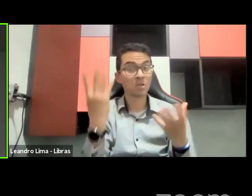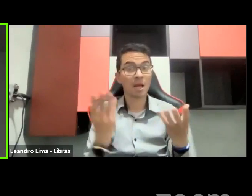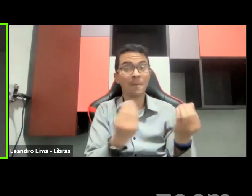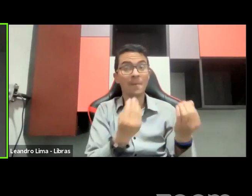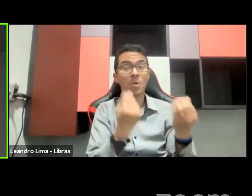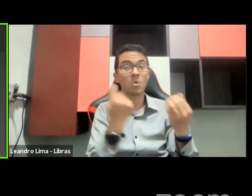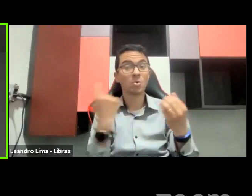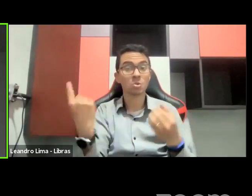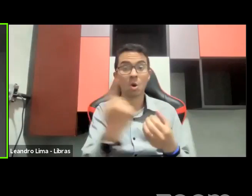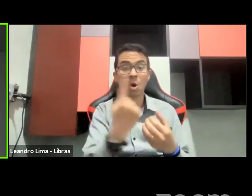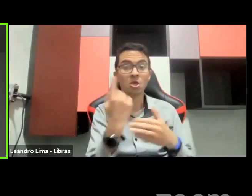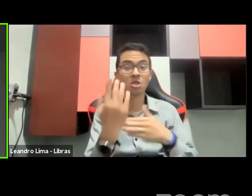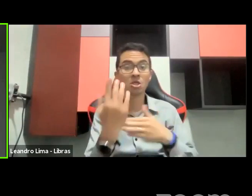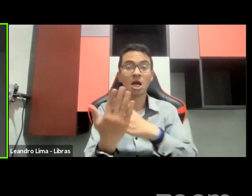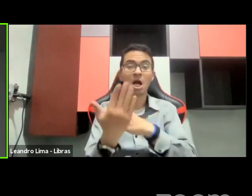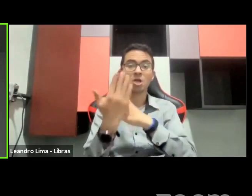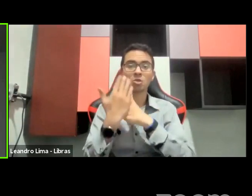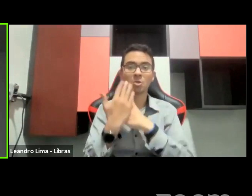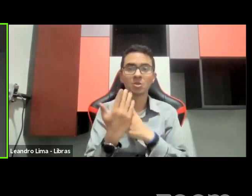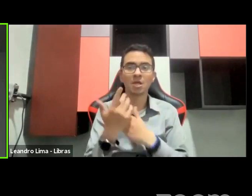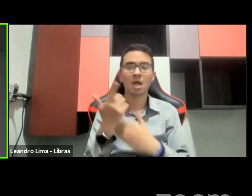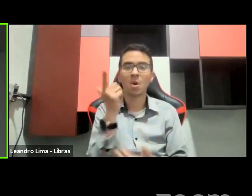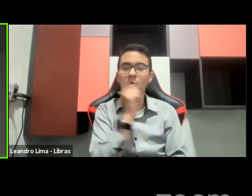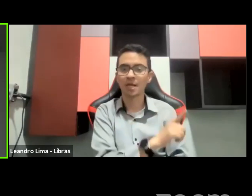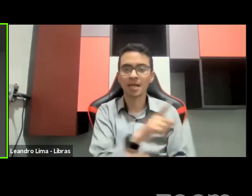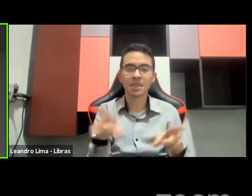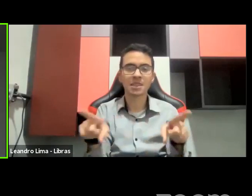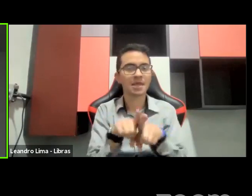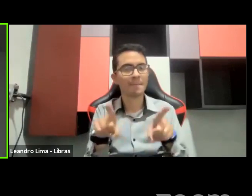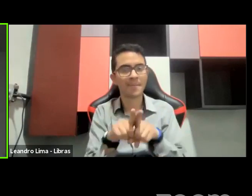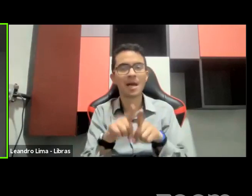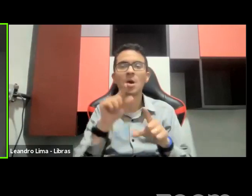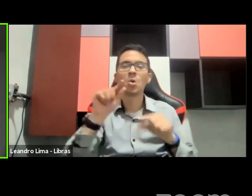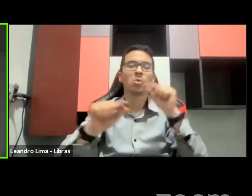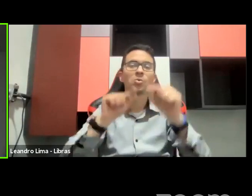The representatives.